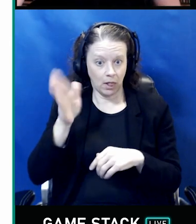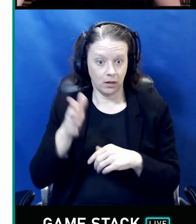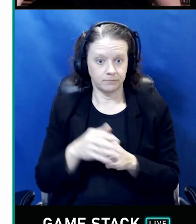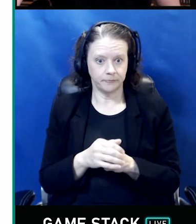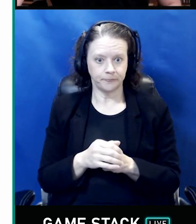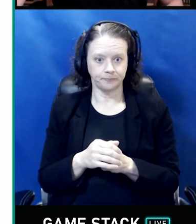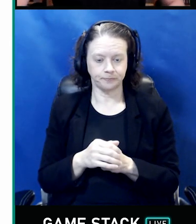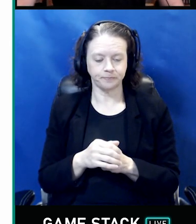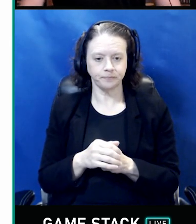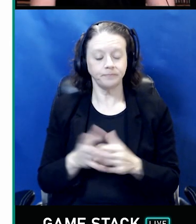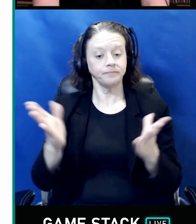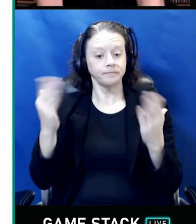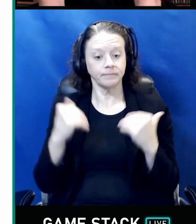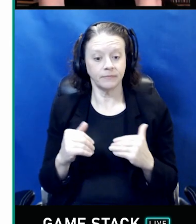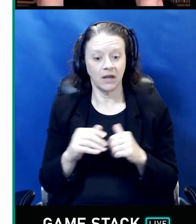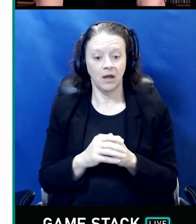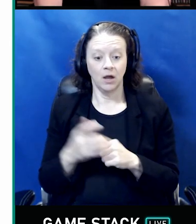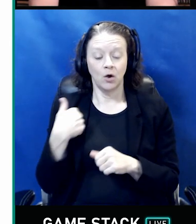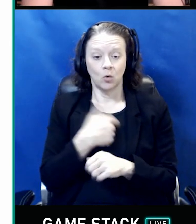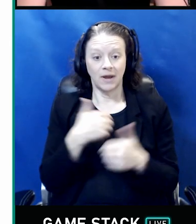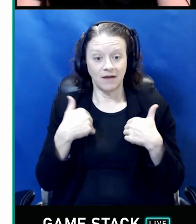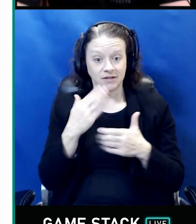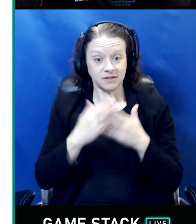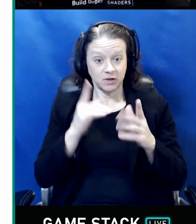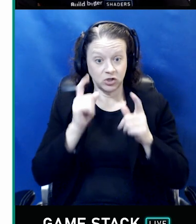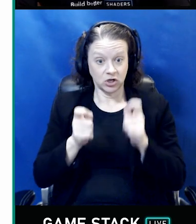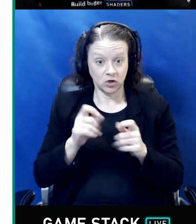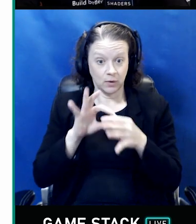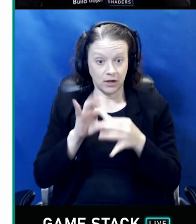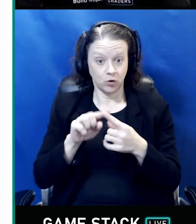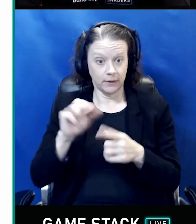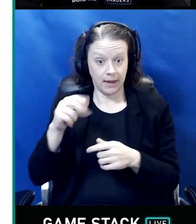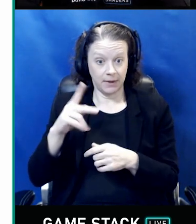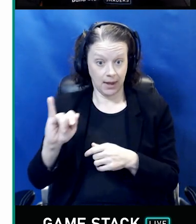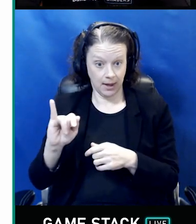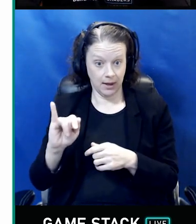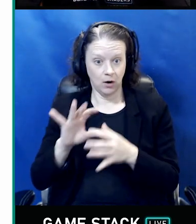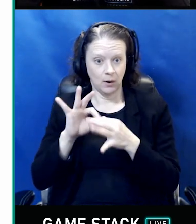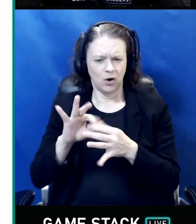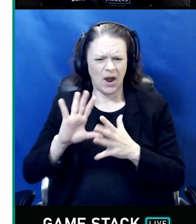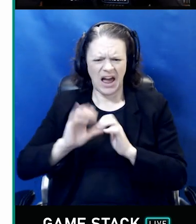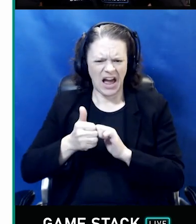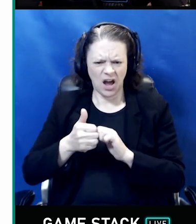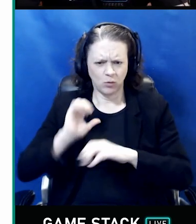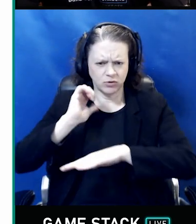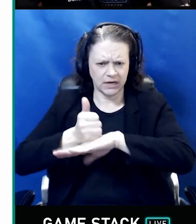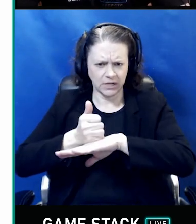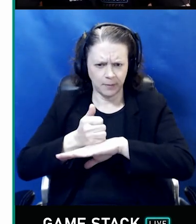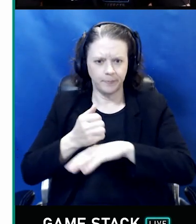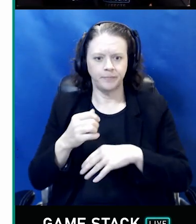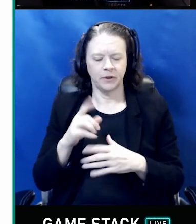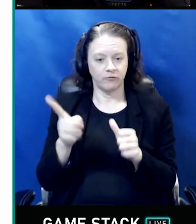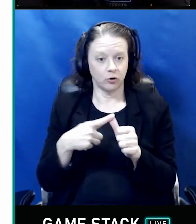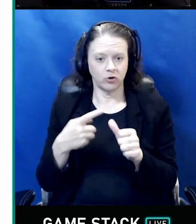So there are some changes as well on the API side in terms of how you need to set these up. So first of all, and I alluded to this before,